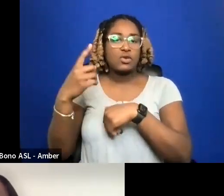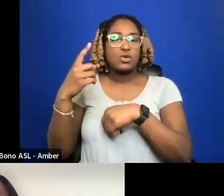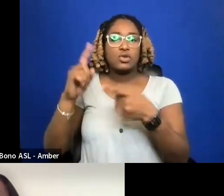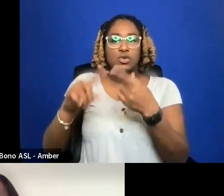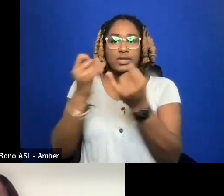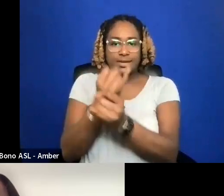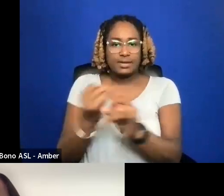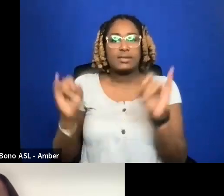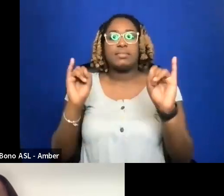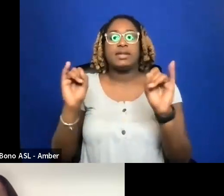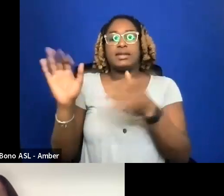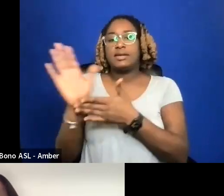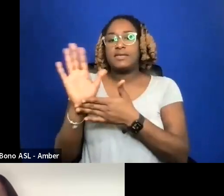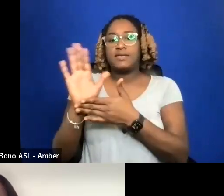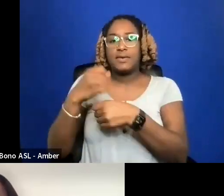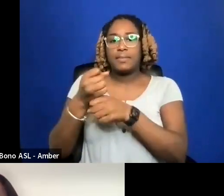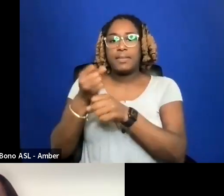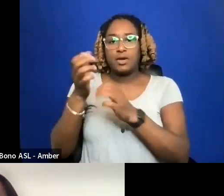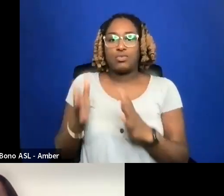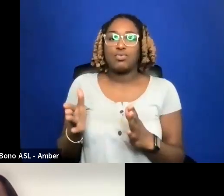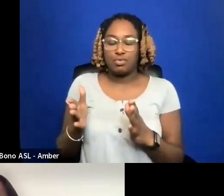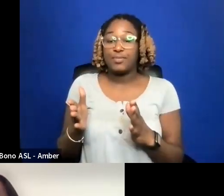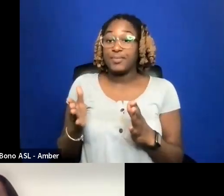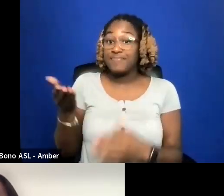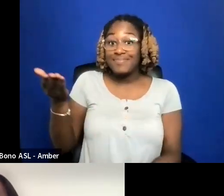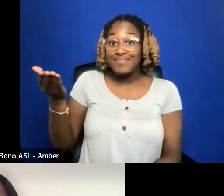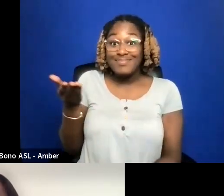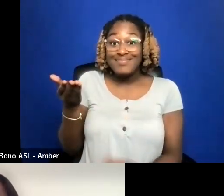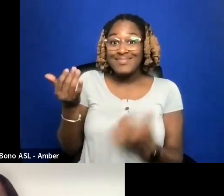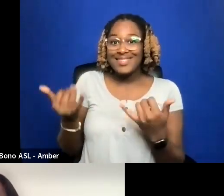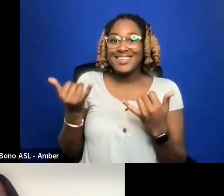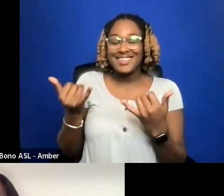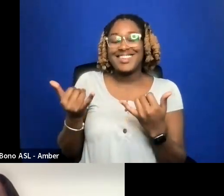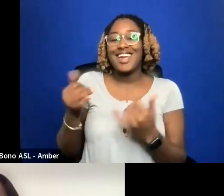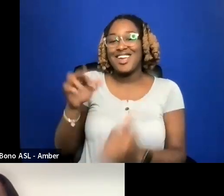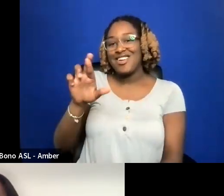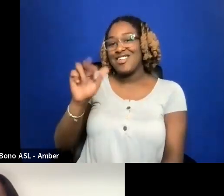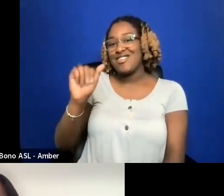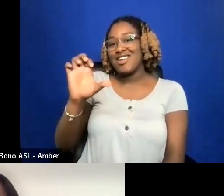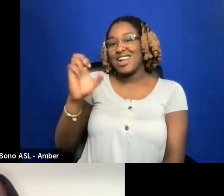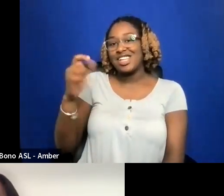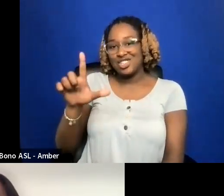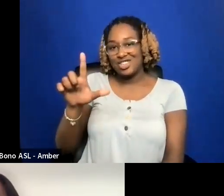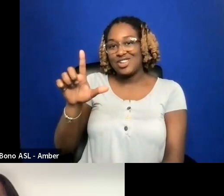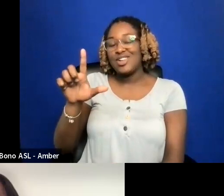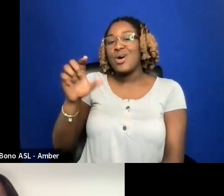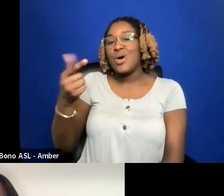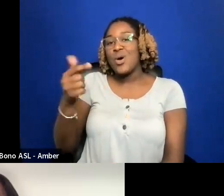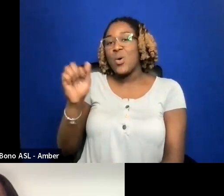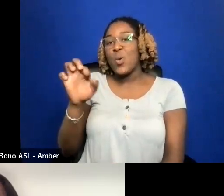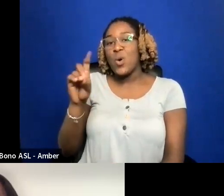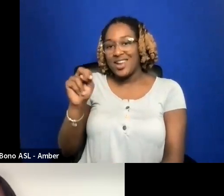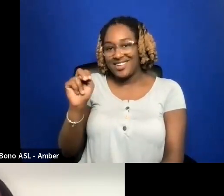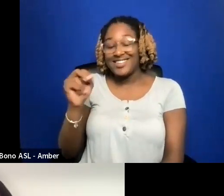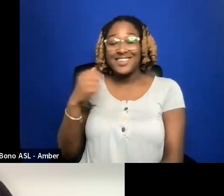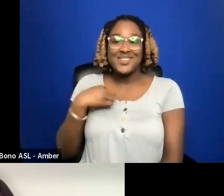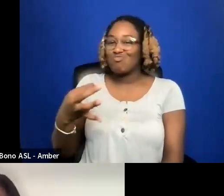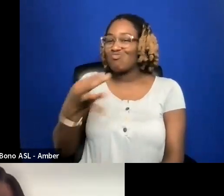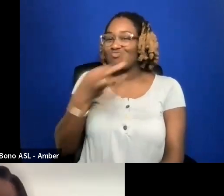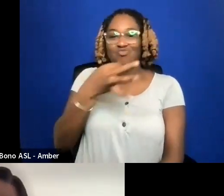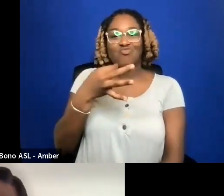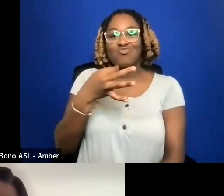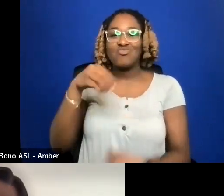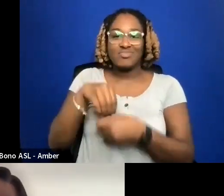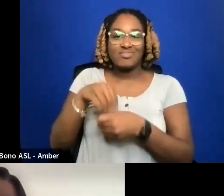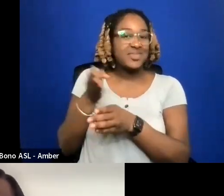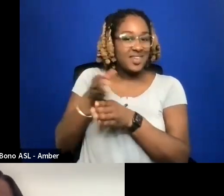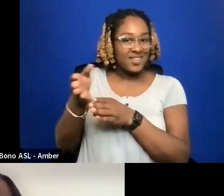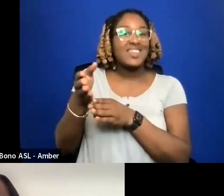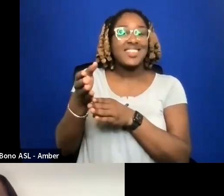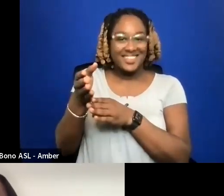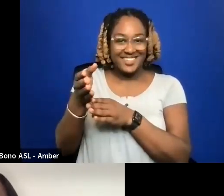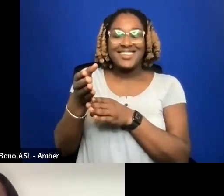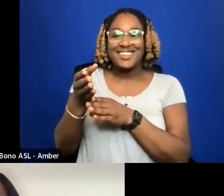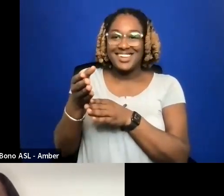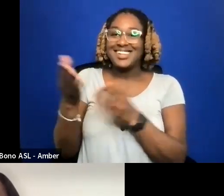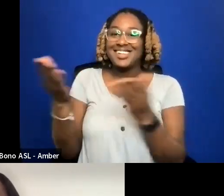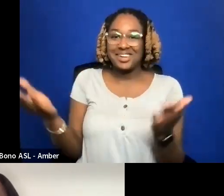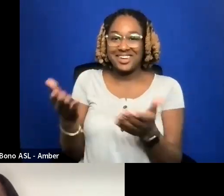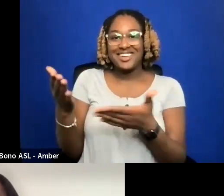AND OUR GUEST TODAY IS AN EXPERT IN THIS FIELD AND SHE'S HERE TO SHARE KNOWLEDGE WITH YOU AND ALSO